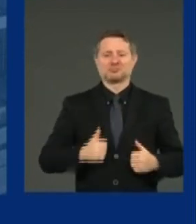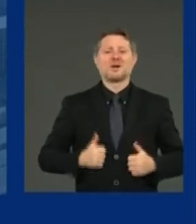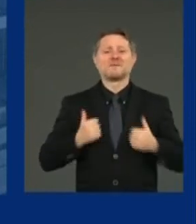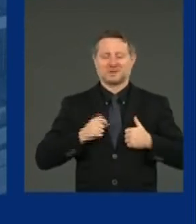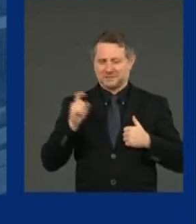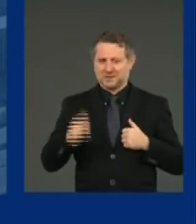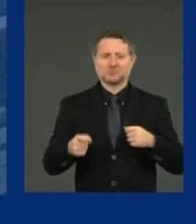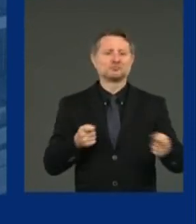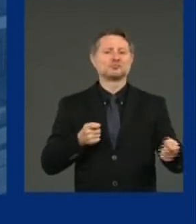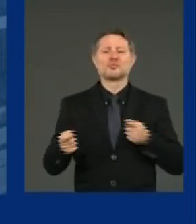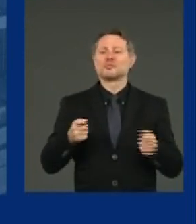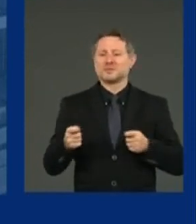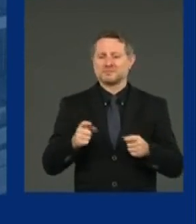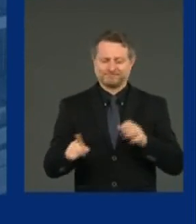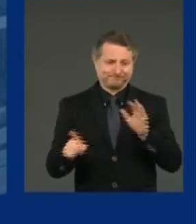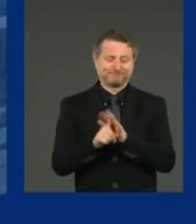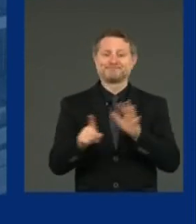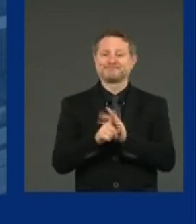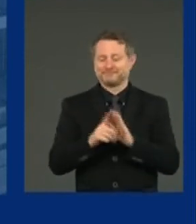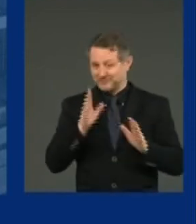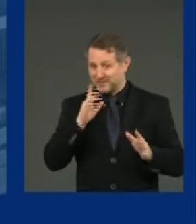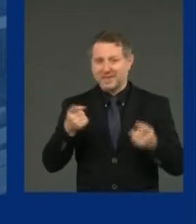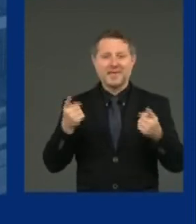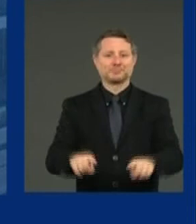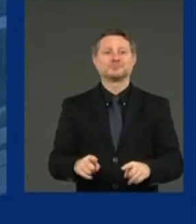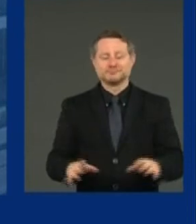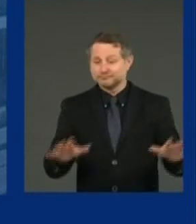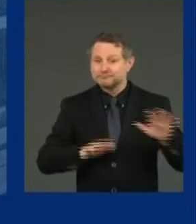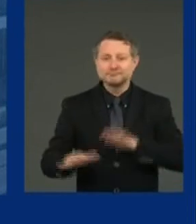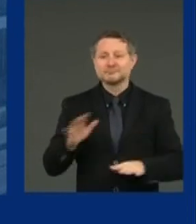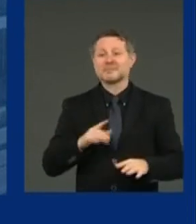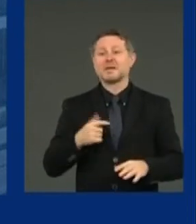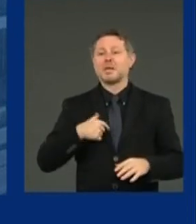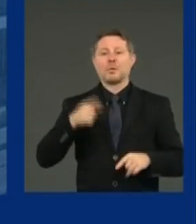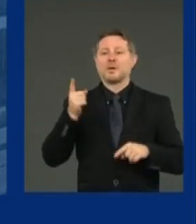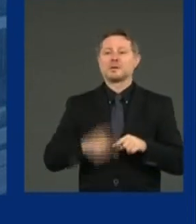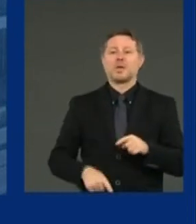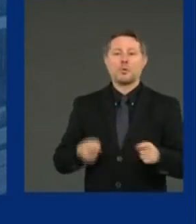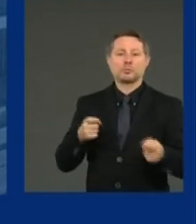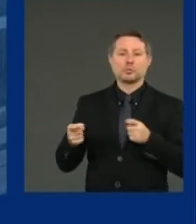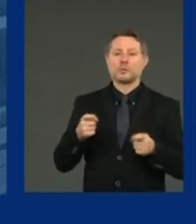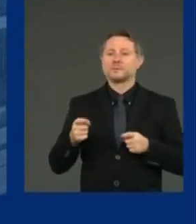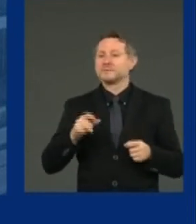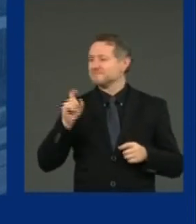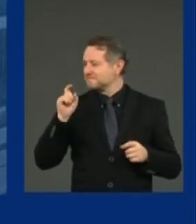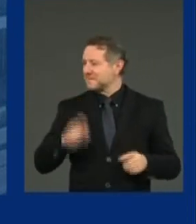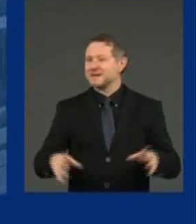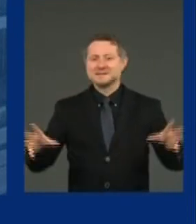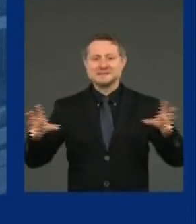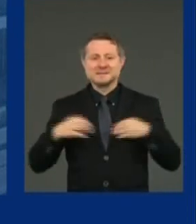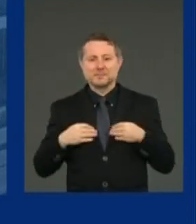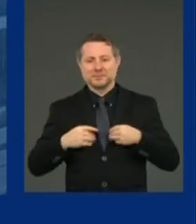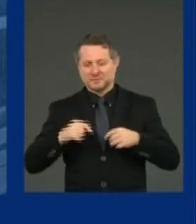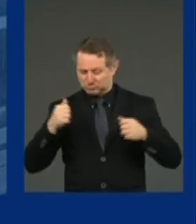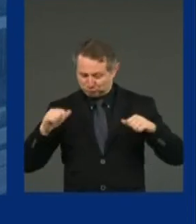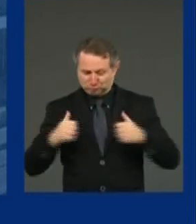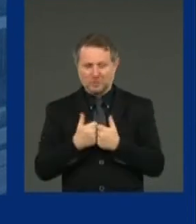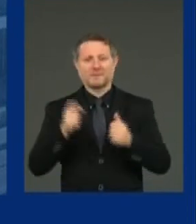FAULT OF OUR OWN. WELCOME TO LIFE! THINGS HAPPEN! OUTSIDE OF YOUR CONTROL THAT YOU